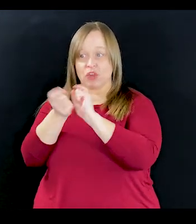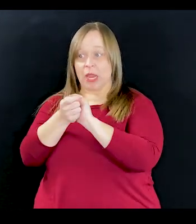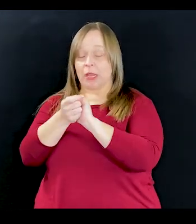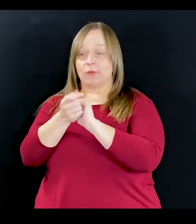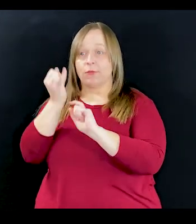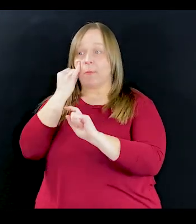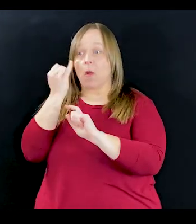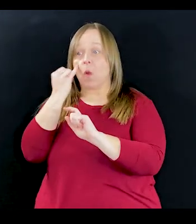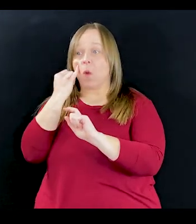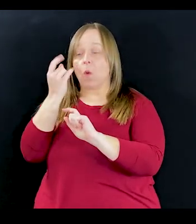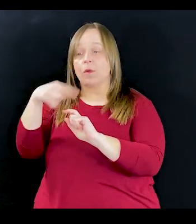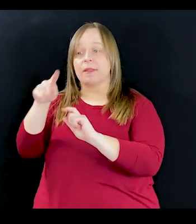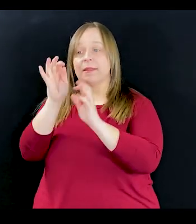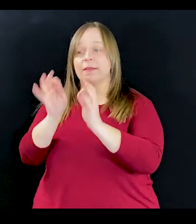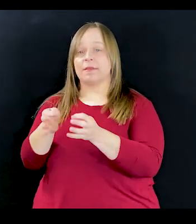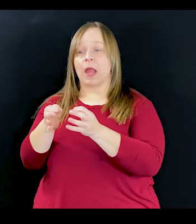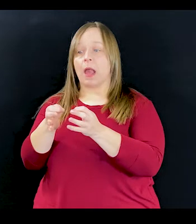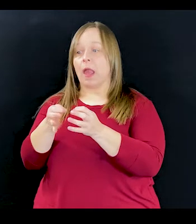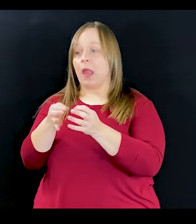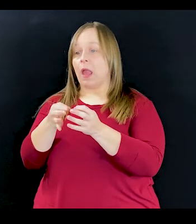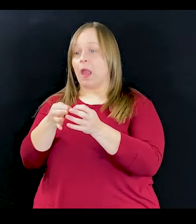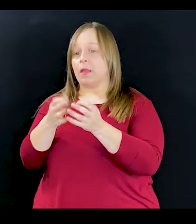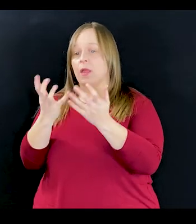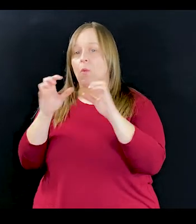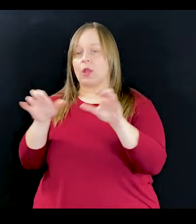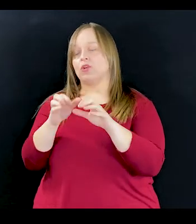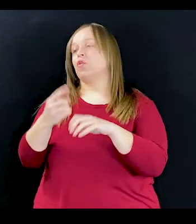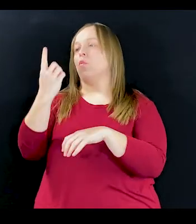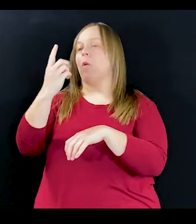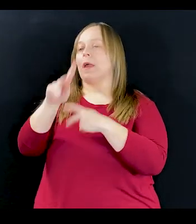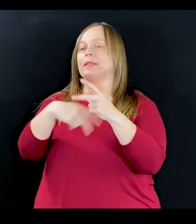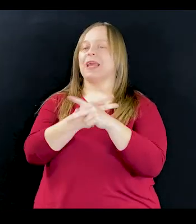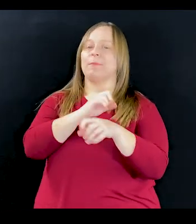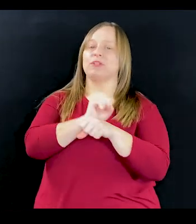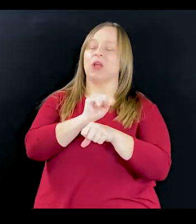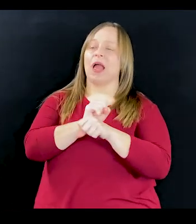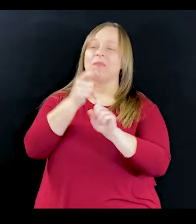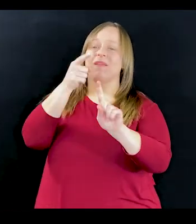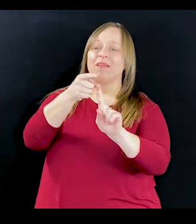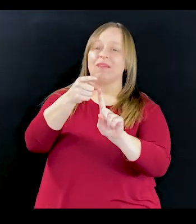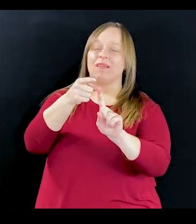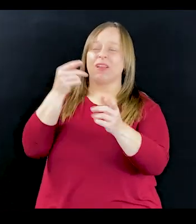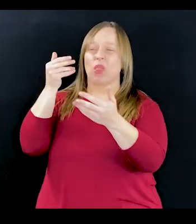change? Say that they decide that they wanted to do one type of job and as they